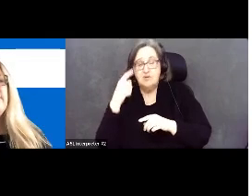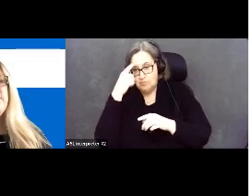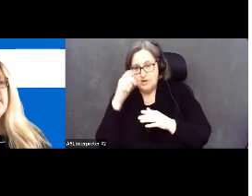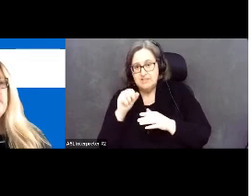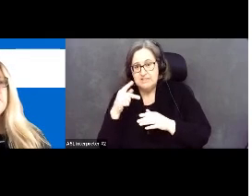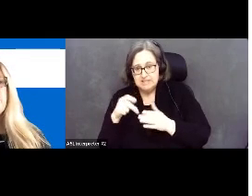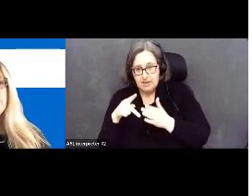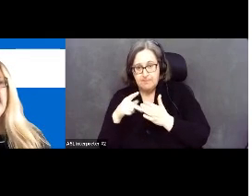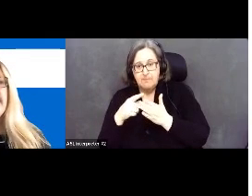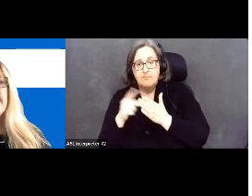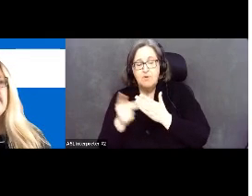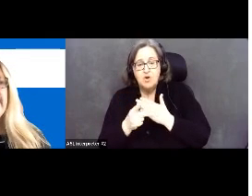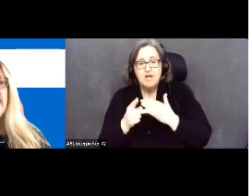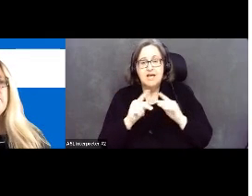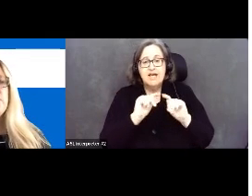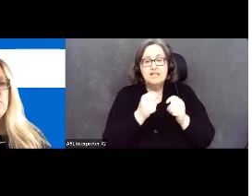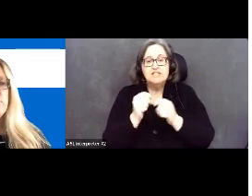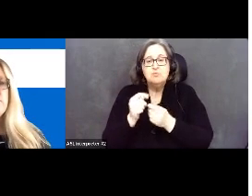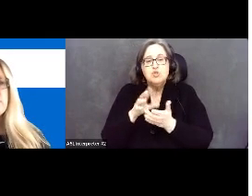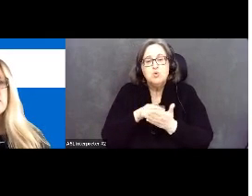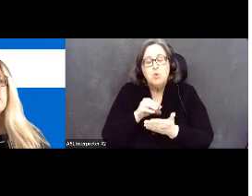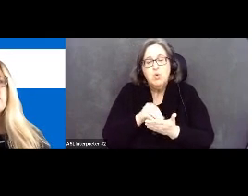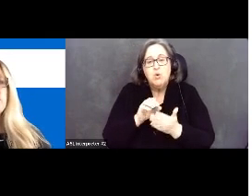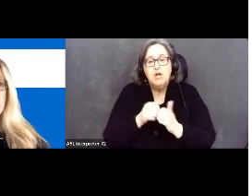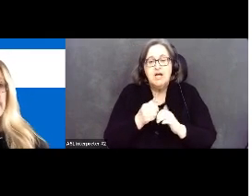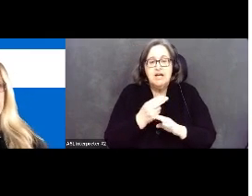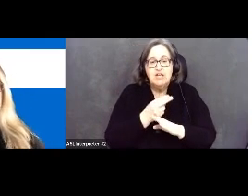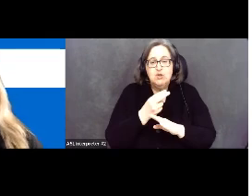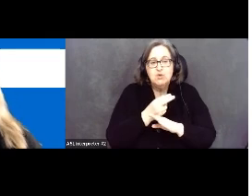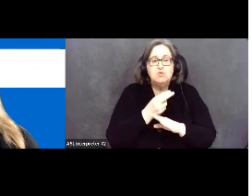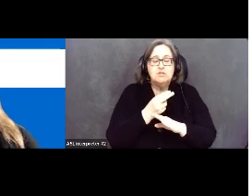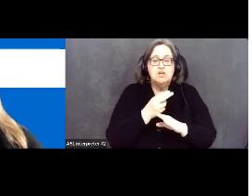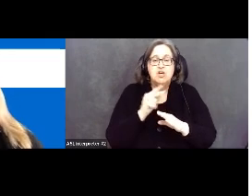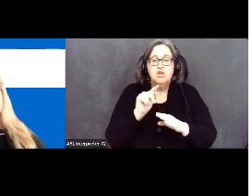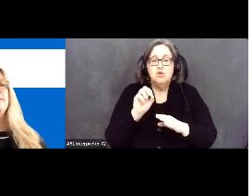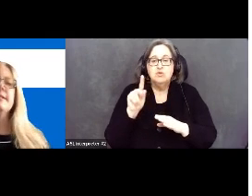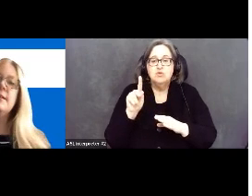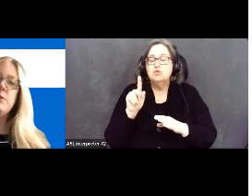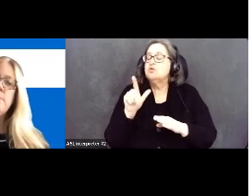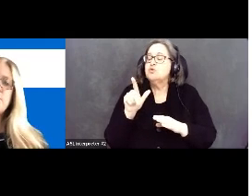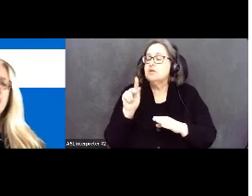The teams are trained in how to use the tool kit to monitor the academics and symptoms